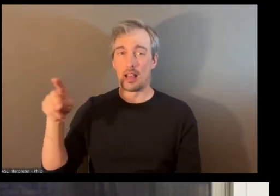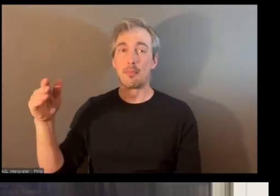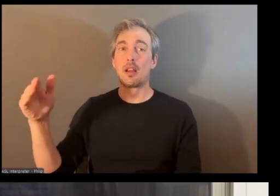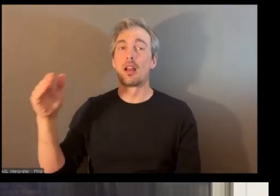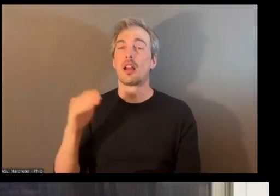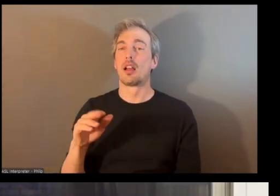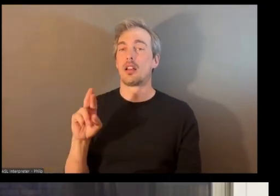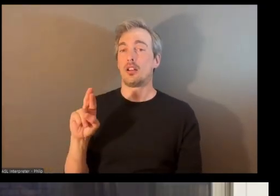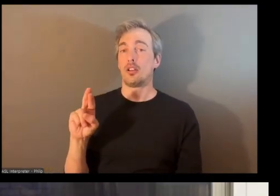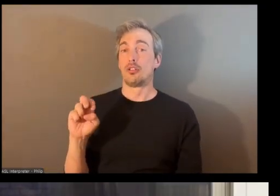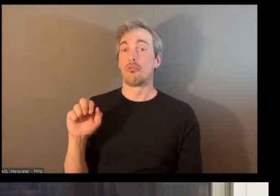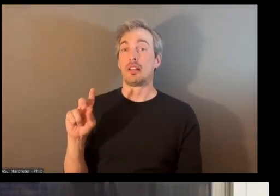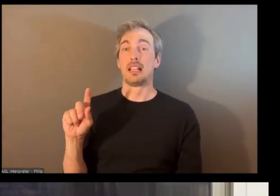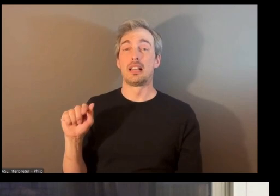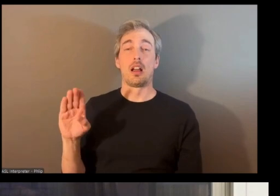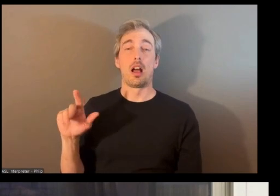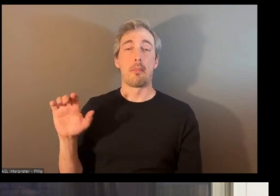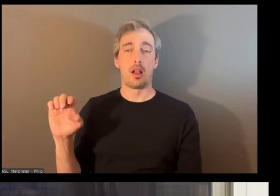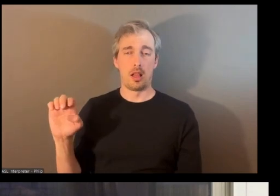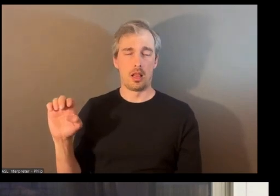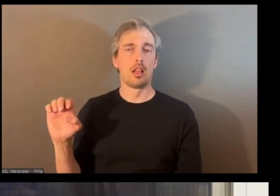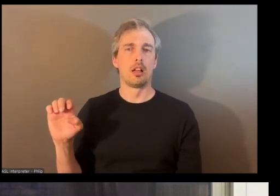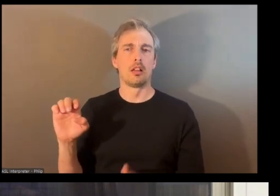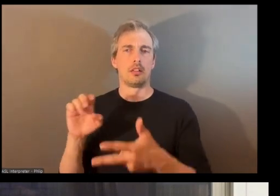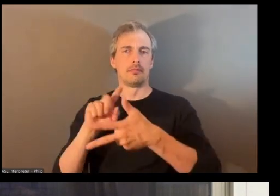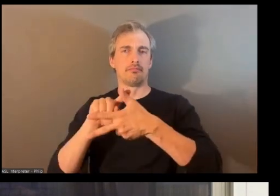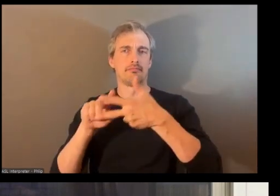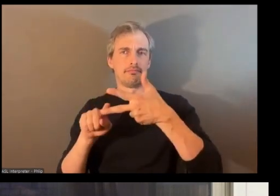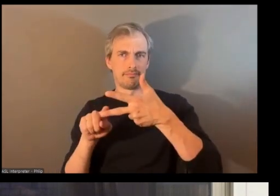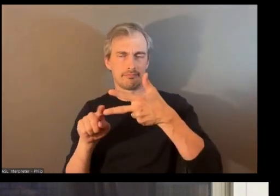determining the level for I think American context.